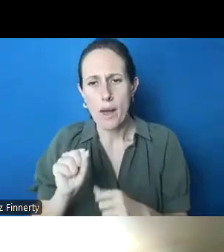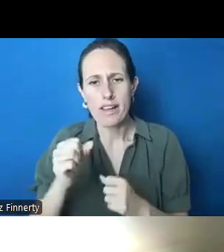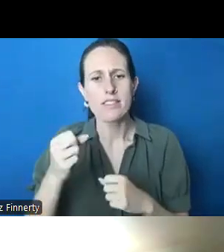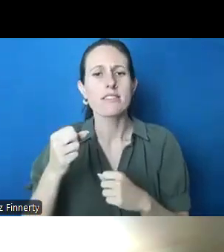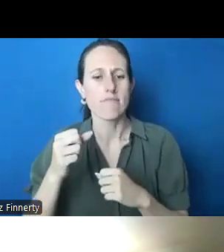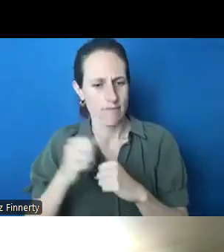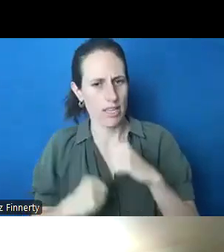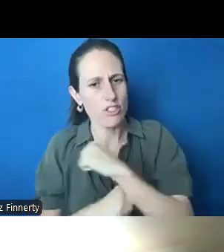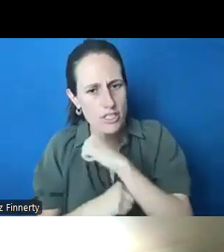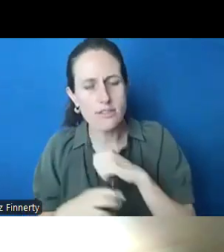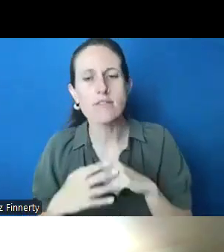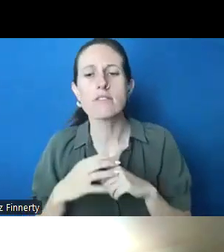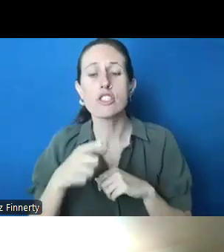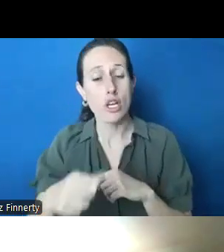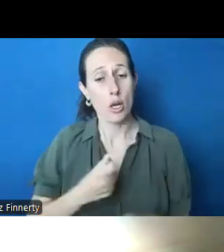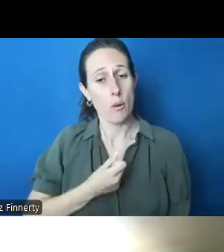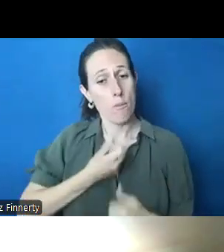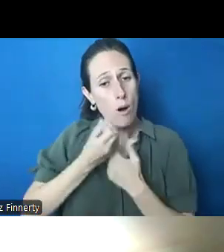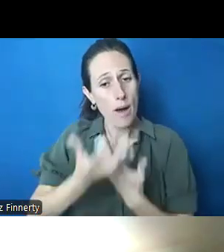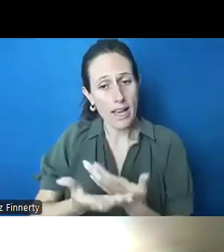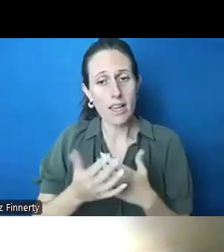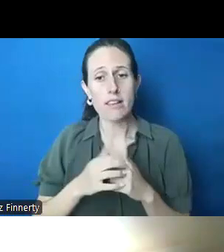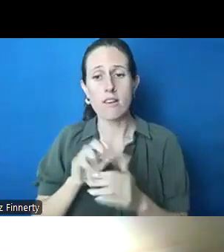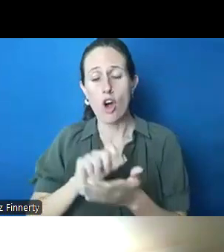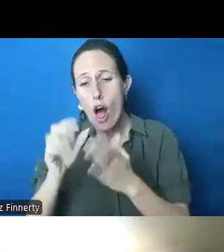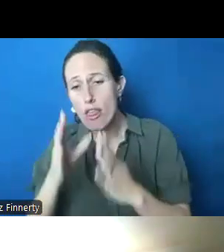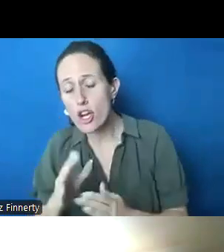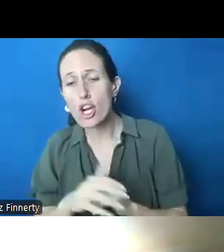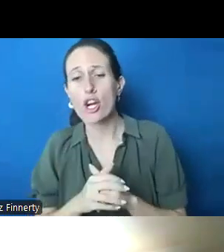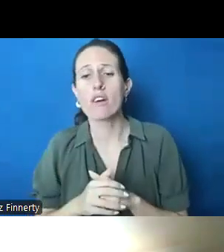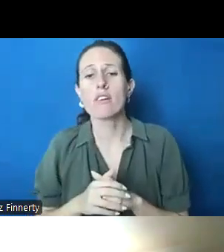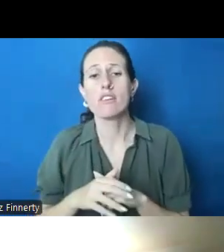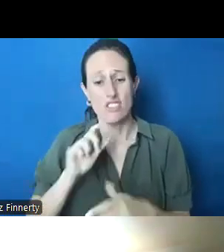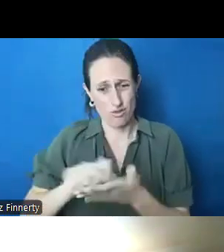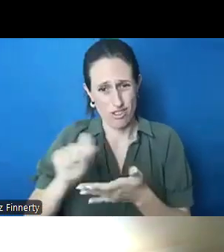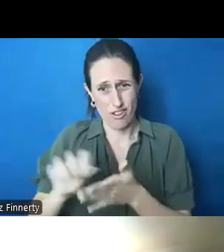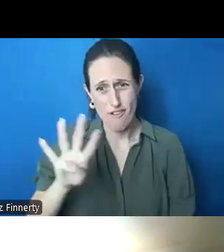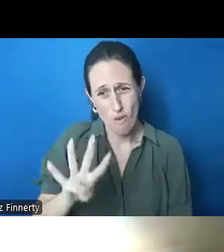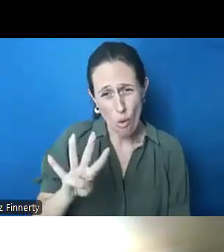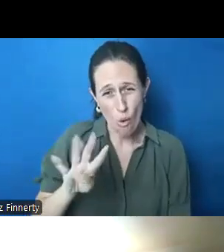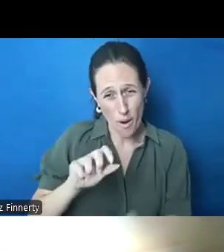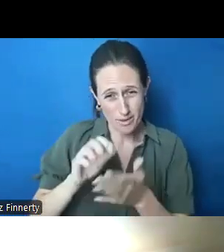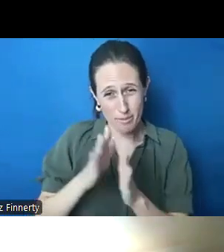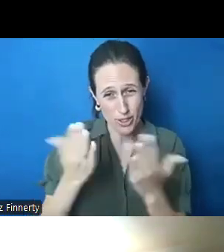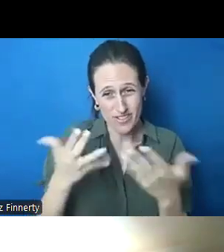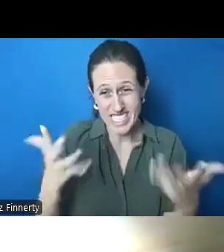Foundation and RARE New England. She's a poet and author with four books and a fifth on the way that's very exciting,